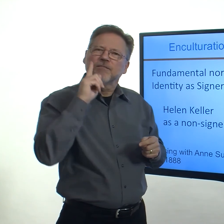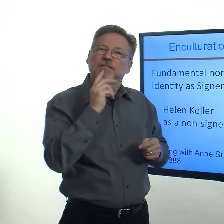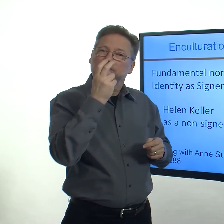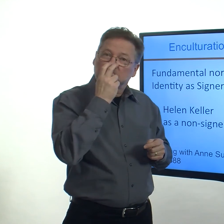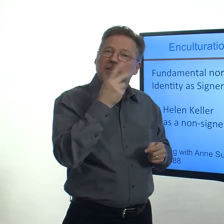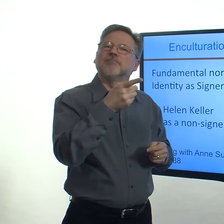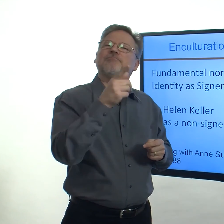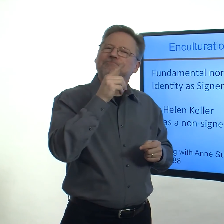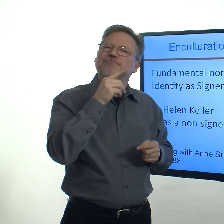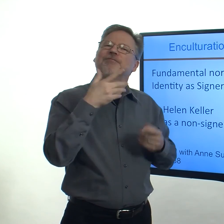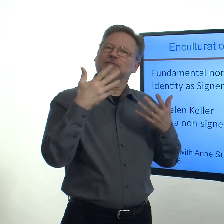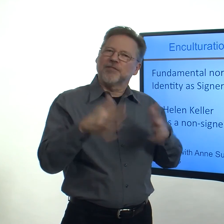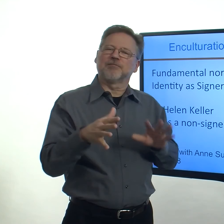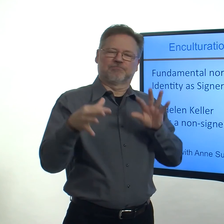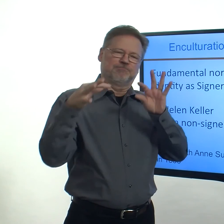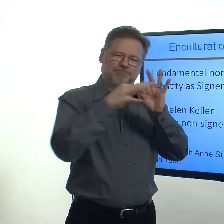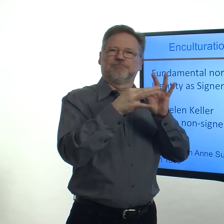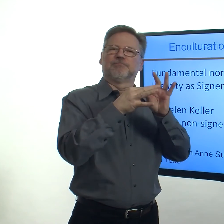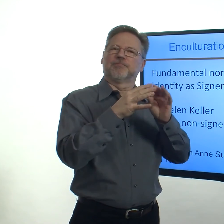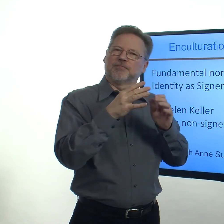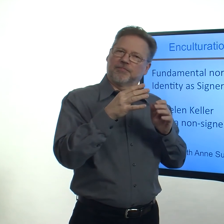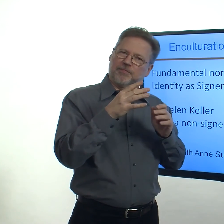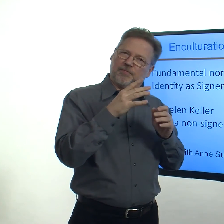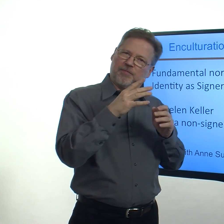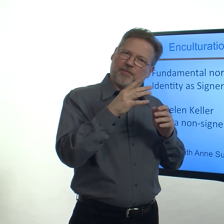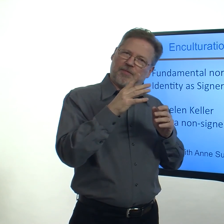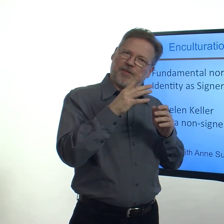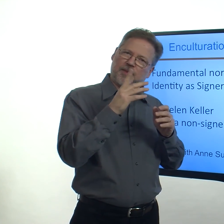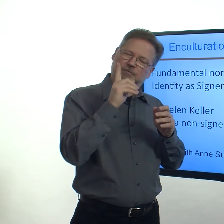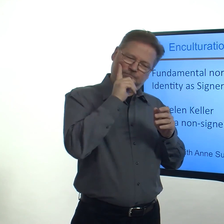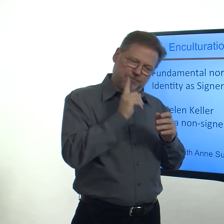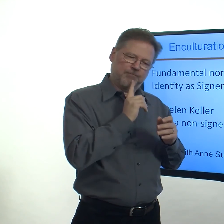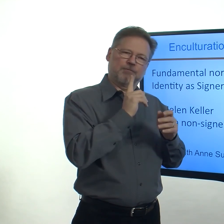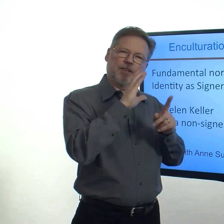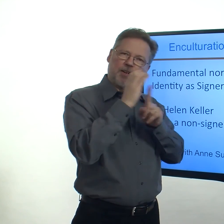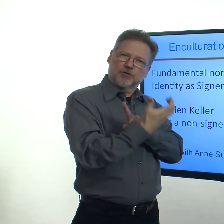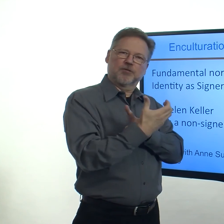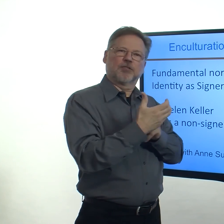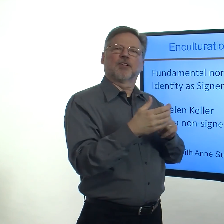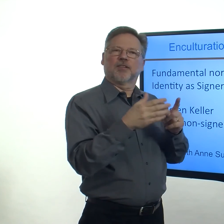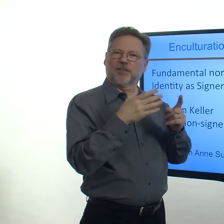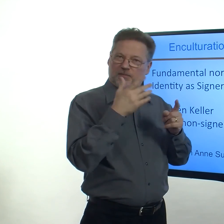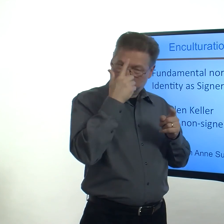DeafBlind people who are a part of Deaf culture because they have a primary identity as a